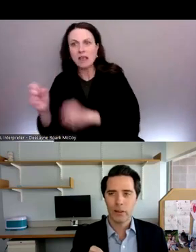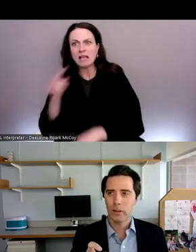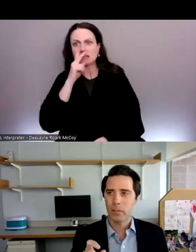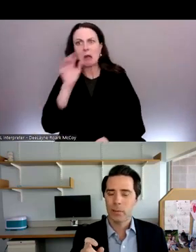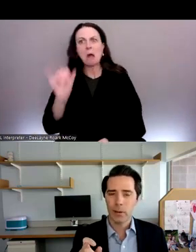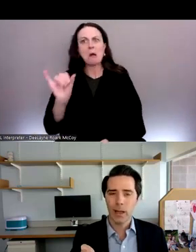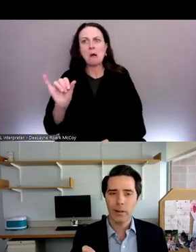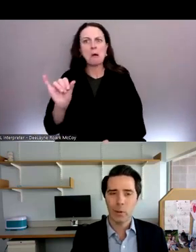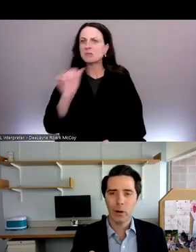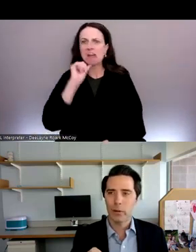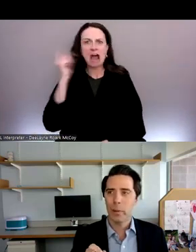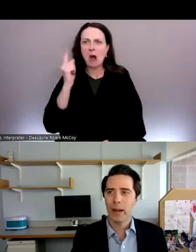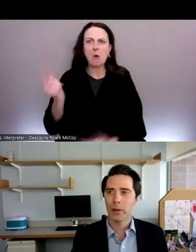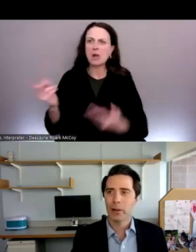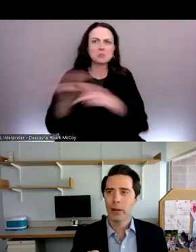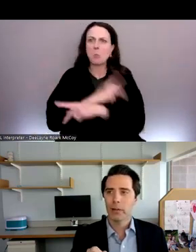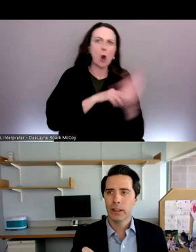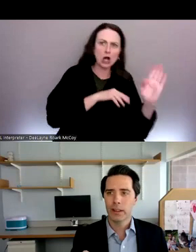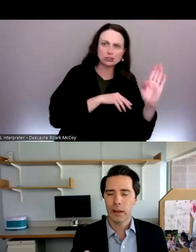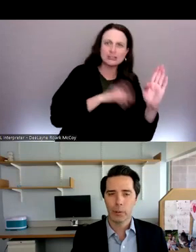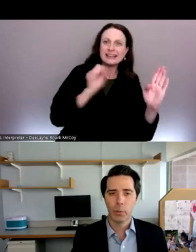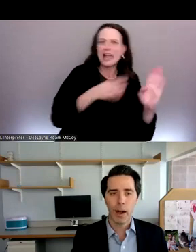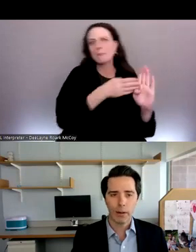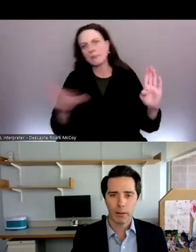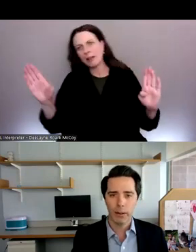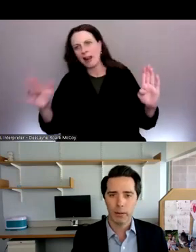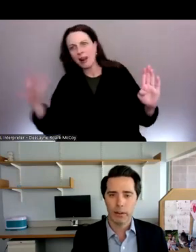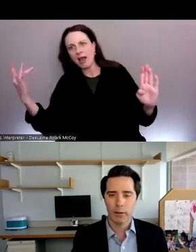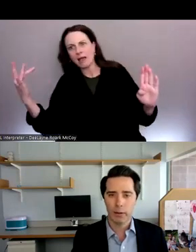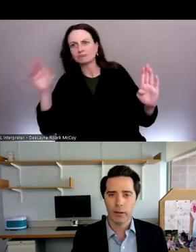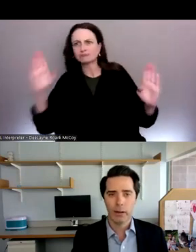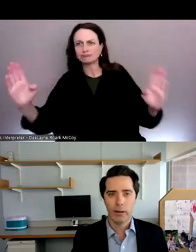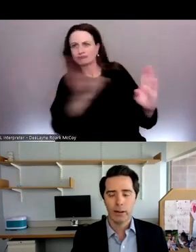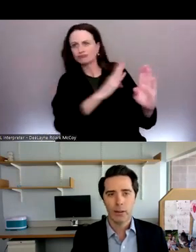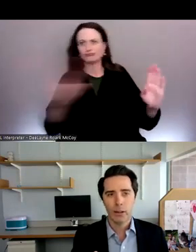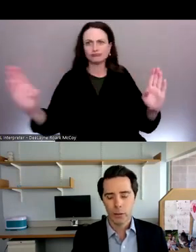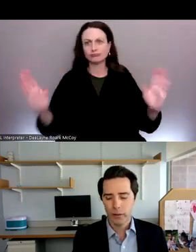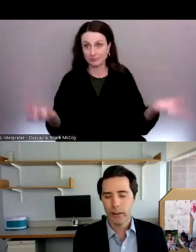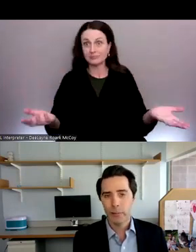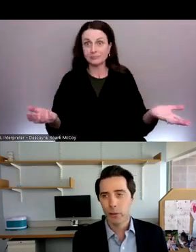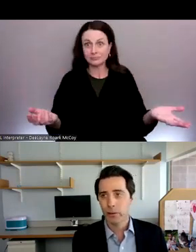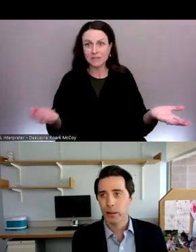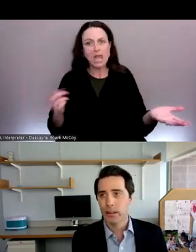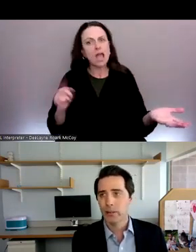there's some that have more of a mild phenotype or more mild clinical features